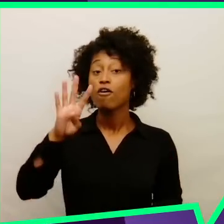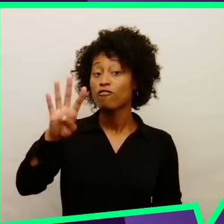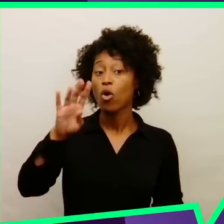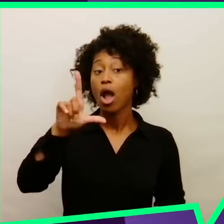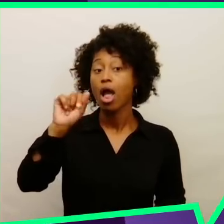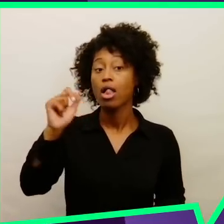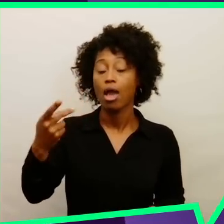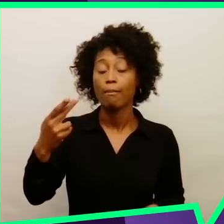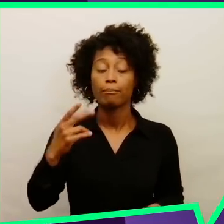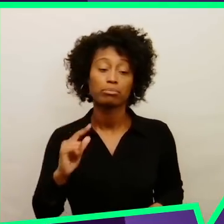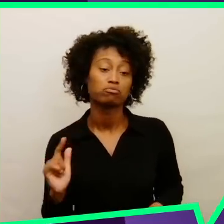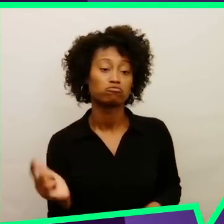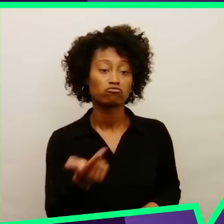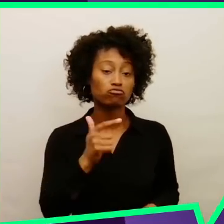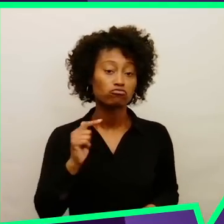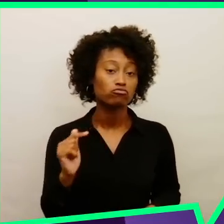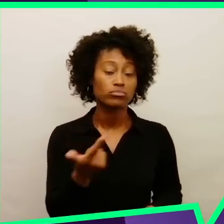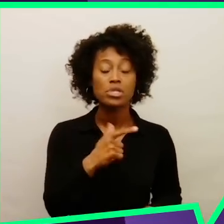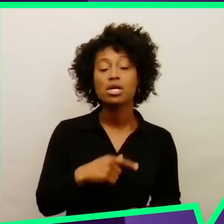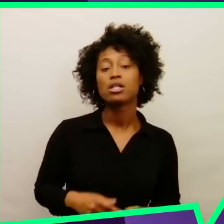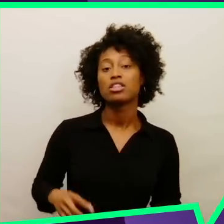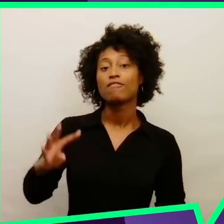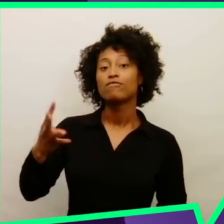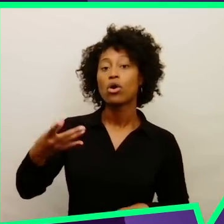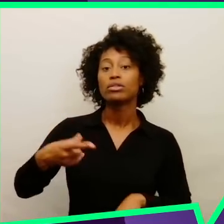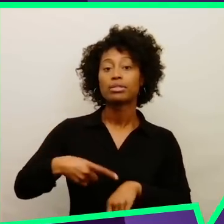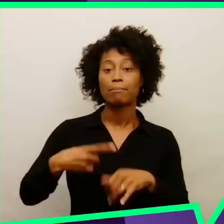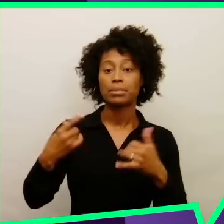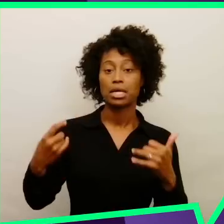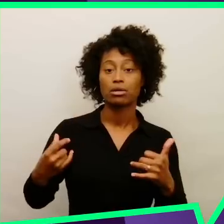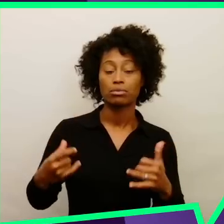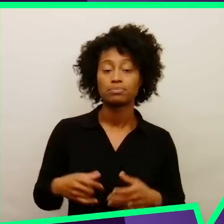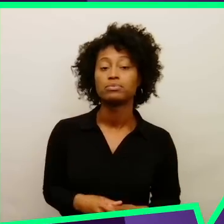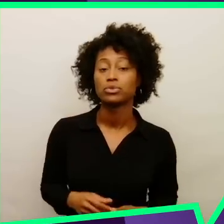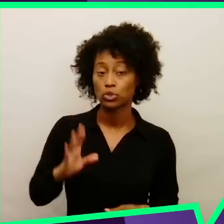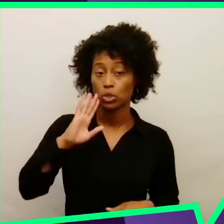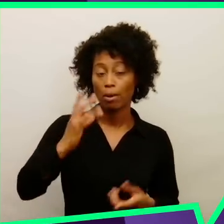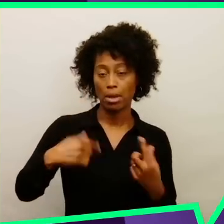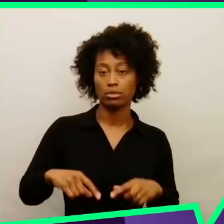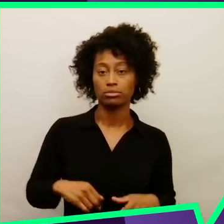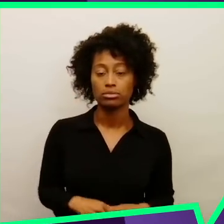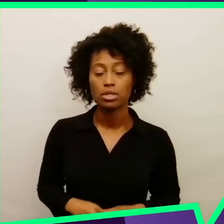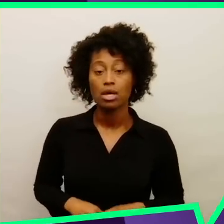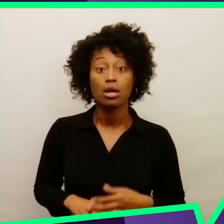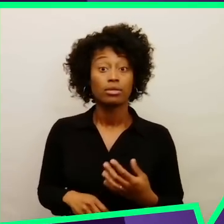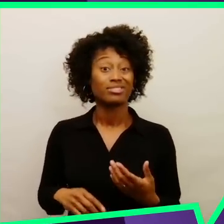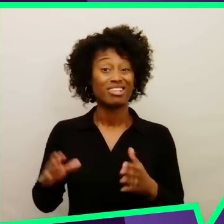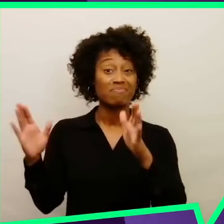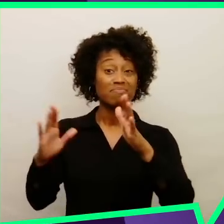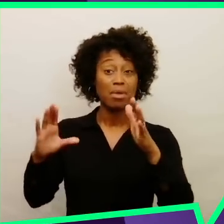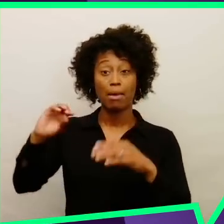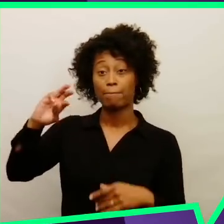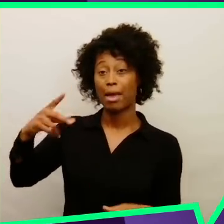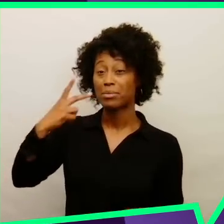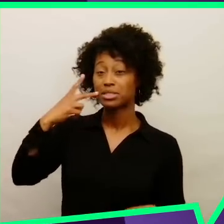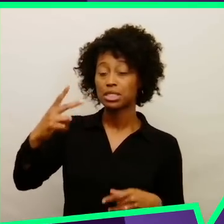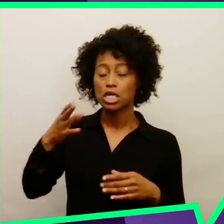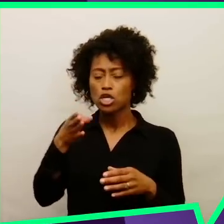And we're on lap number 1. You can see that mini map. You can see there's actually two very long straightaways.